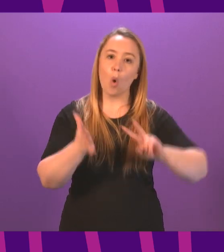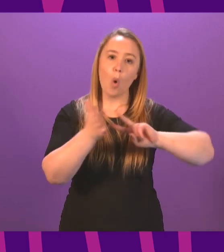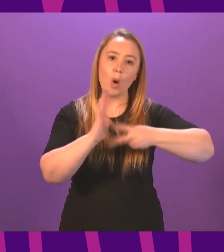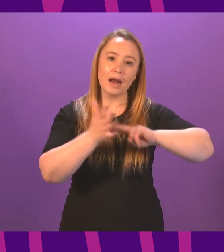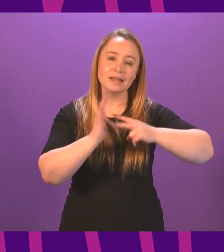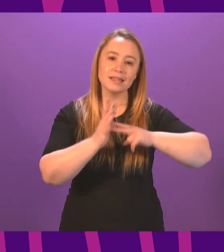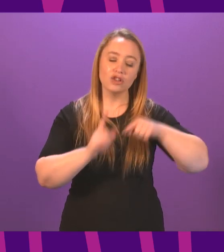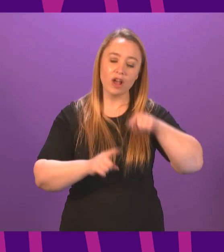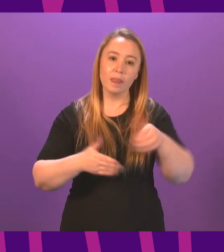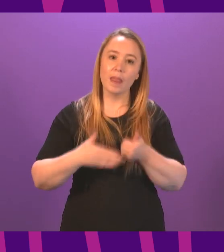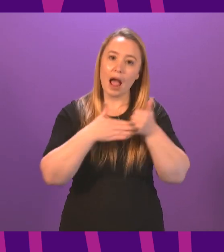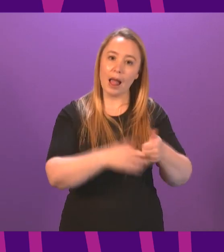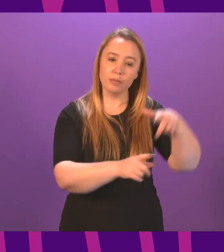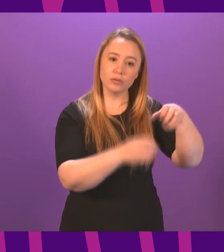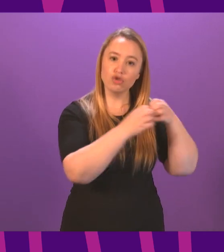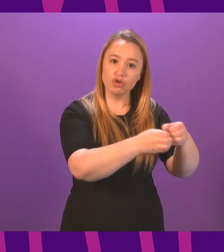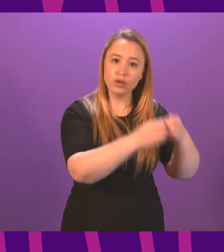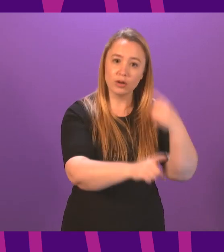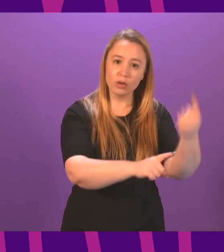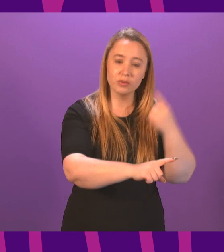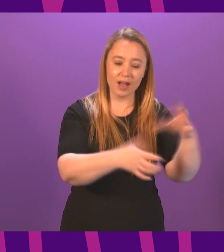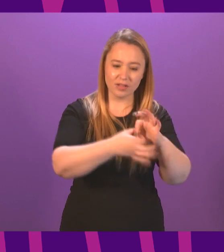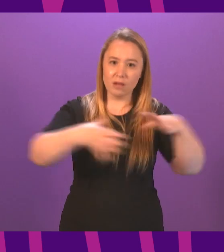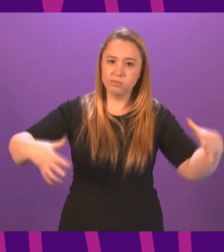When the Minister for Further Education, Higher Education and Science outlined the plans for